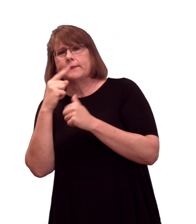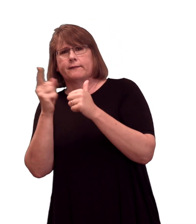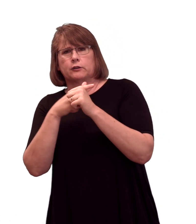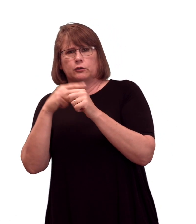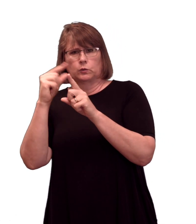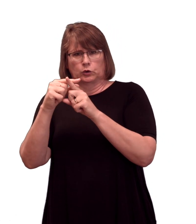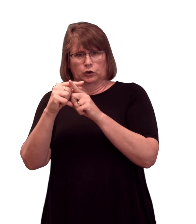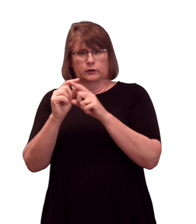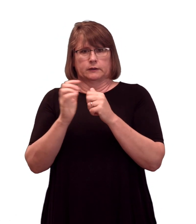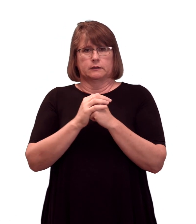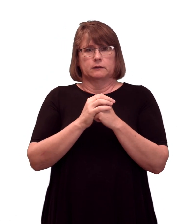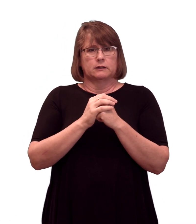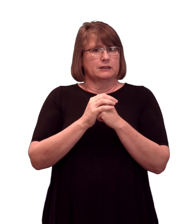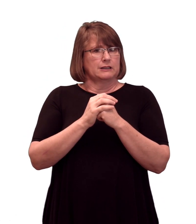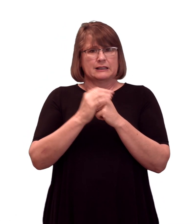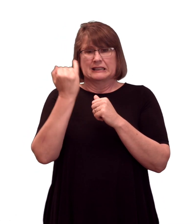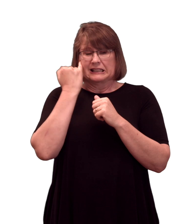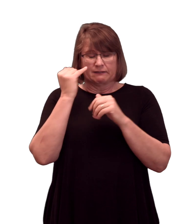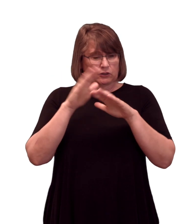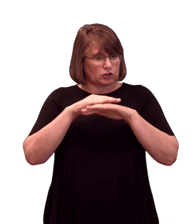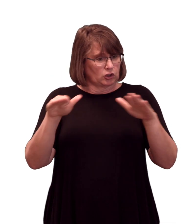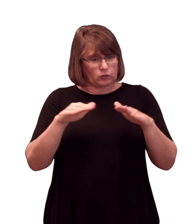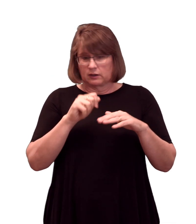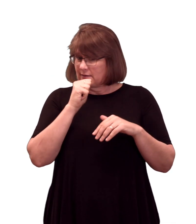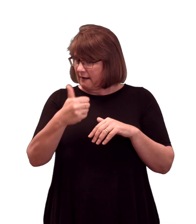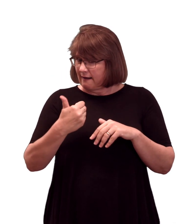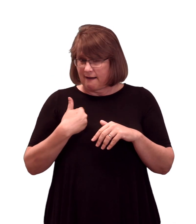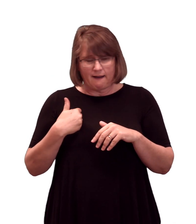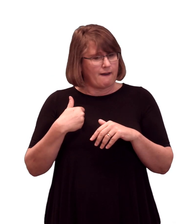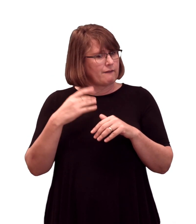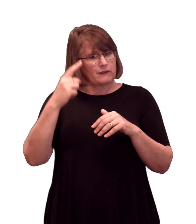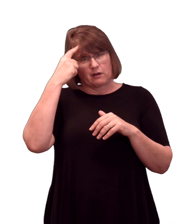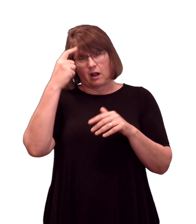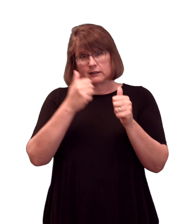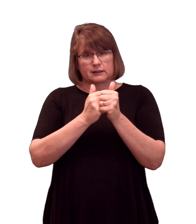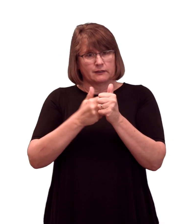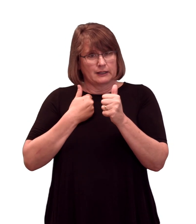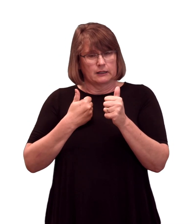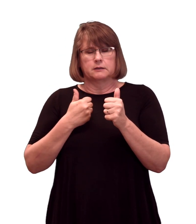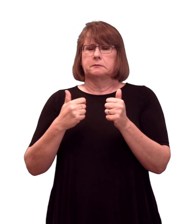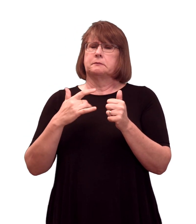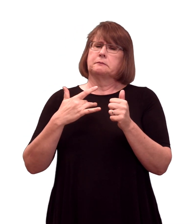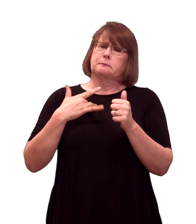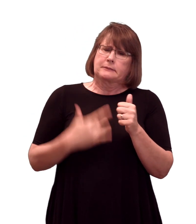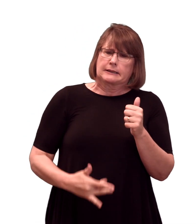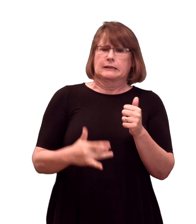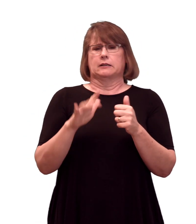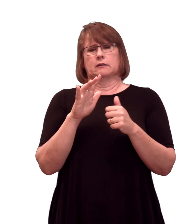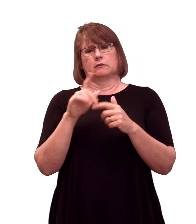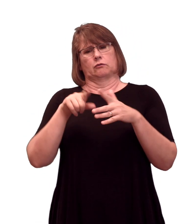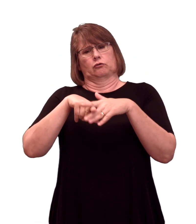or say their first words. If it takes a child, who does not have cognitive delays,